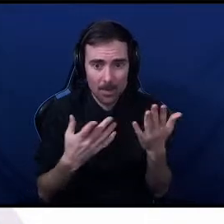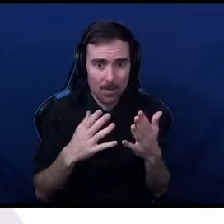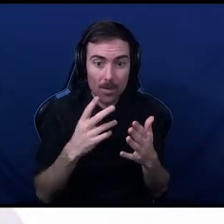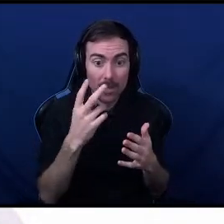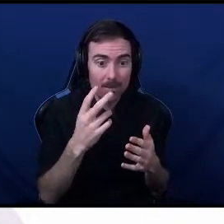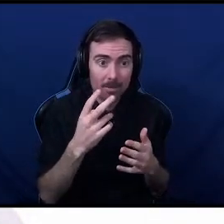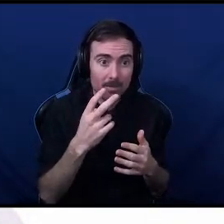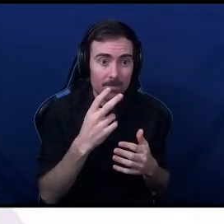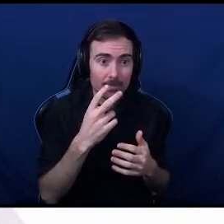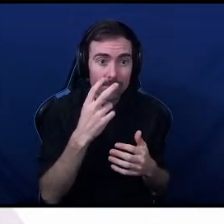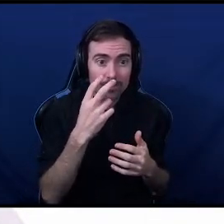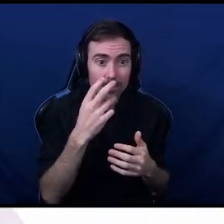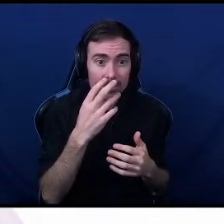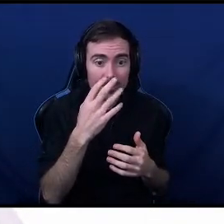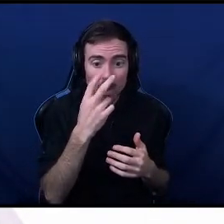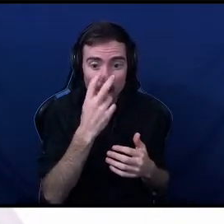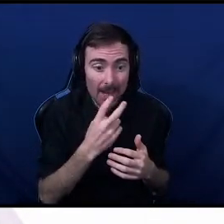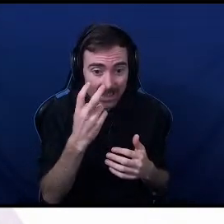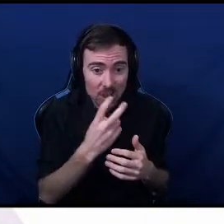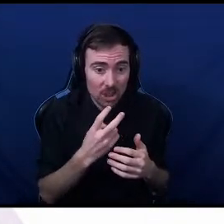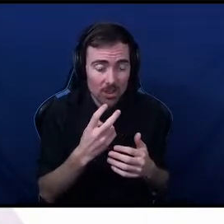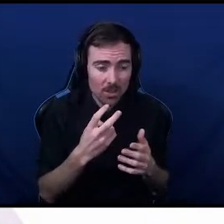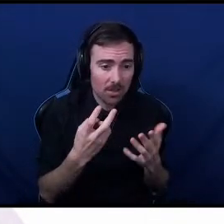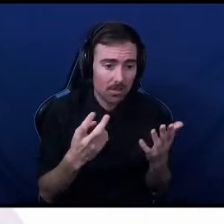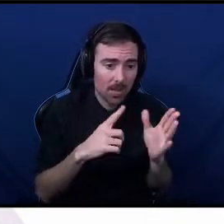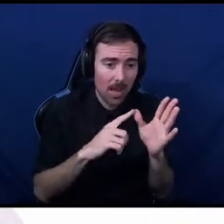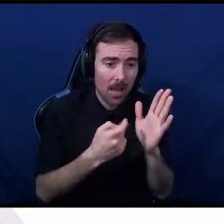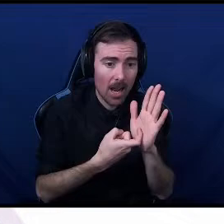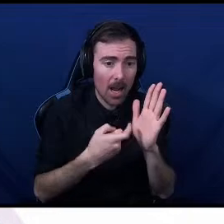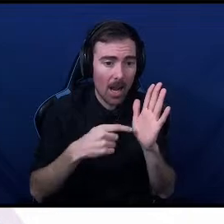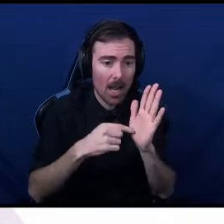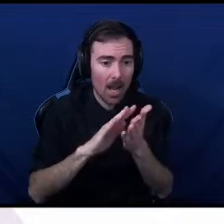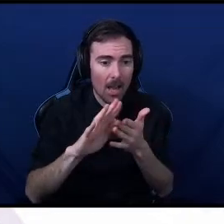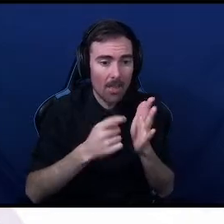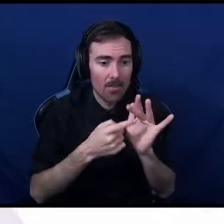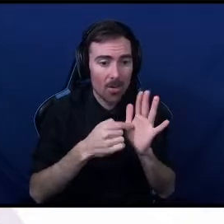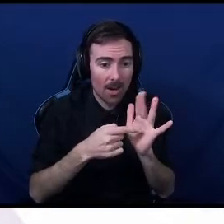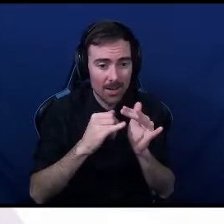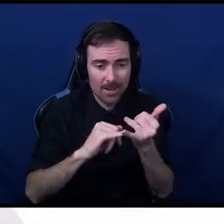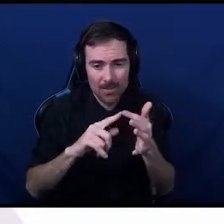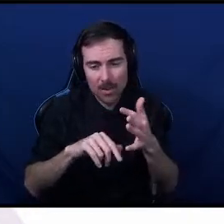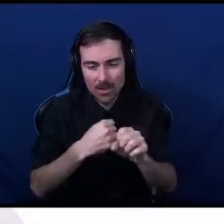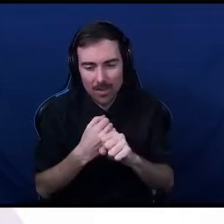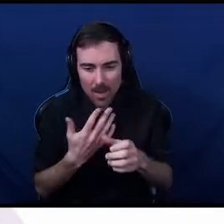they can then see how they their designs will benefit everyone in the future. So I think it's, it's really about reframing from